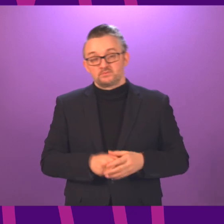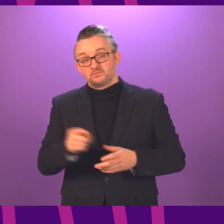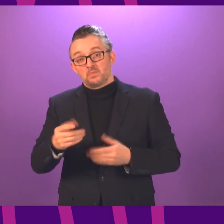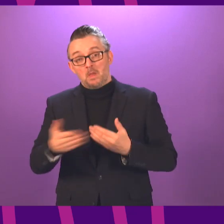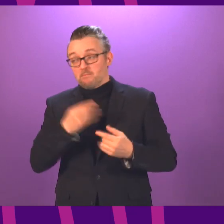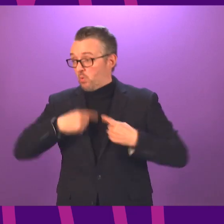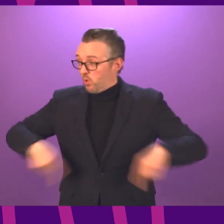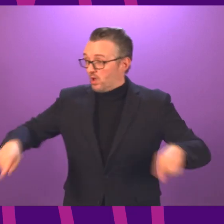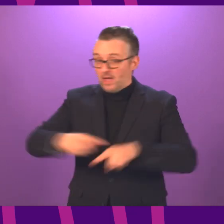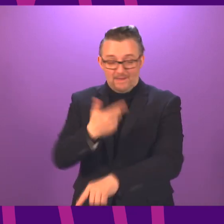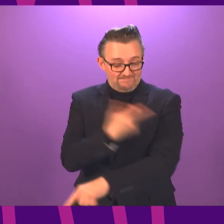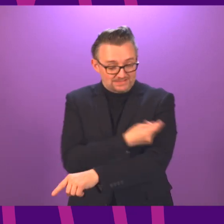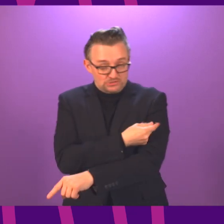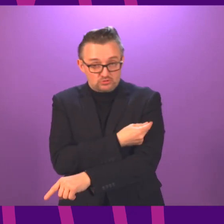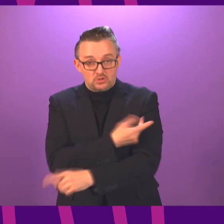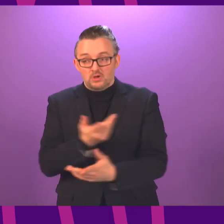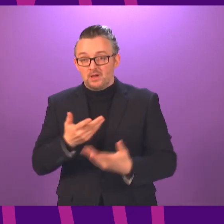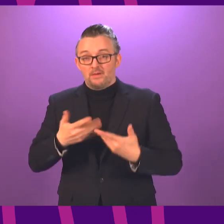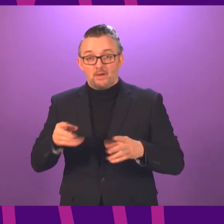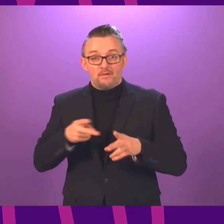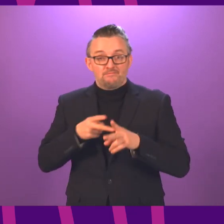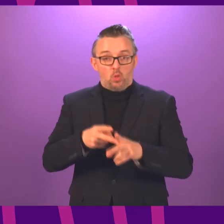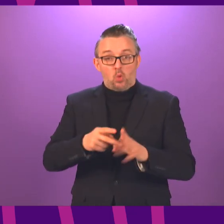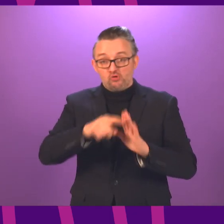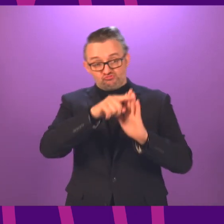and the more we all stick by the rules now, the faster that safe pace is likely to be;